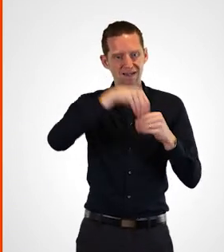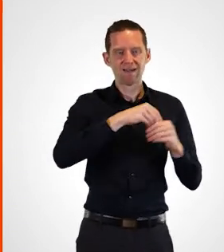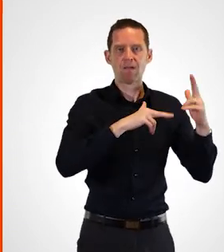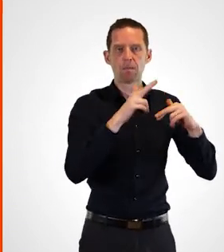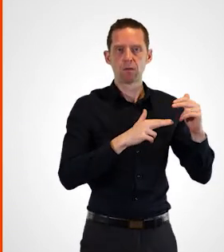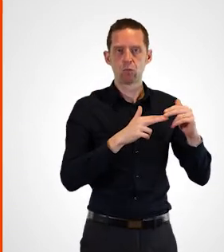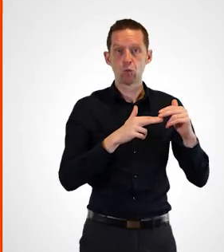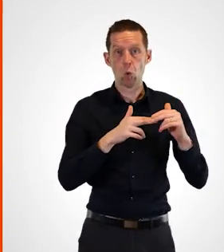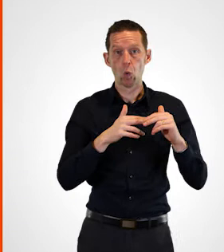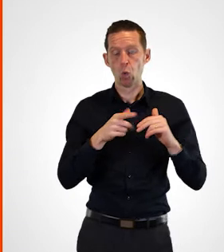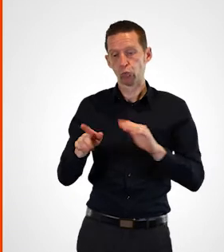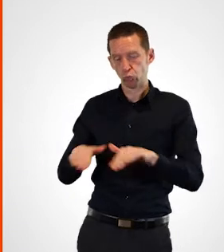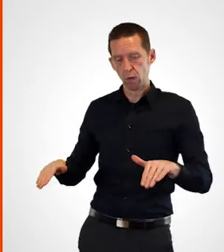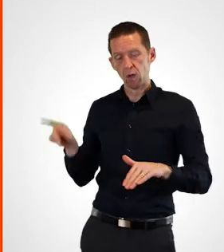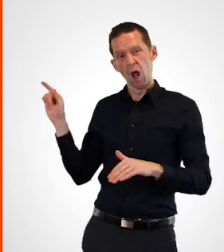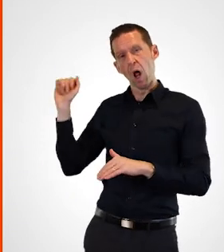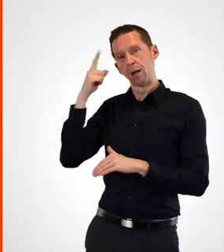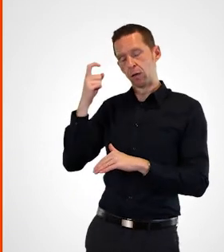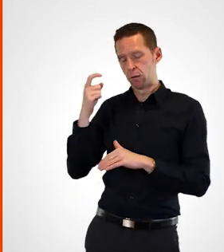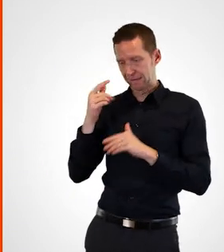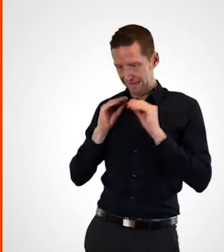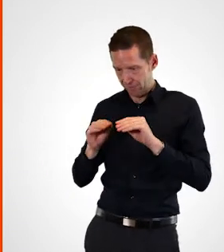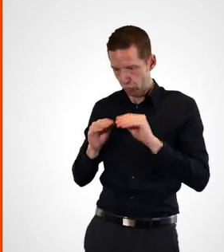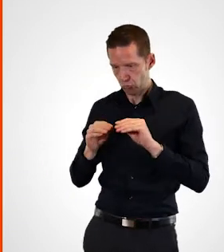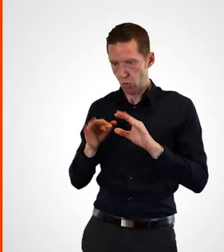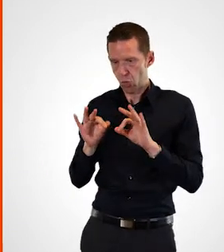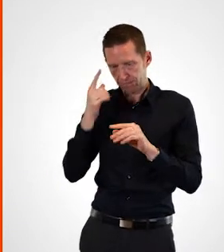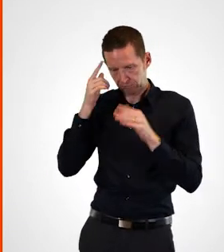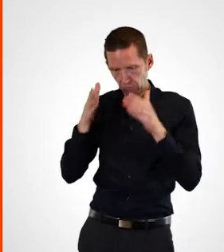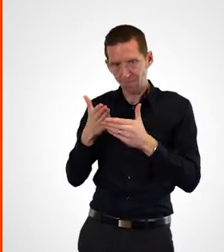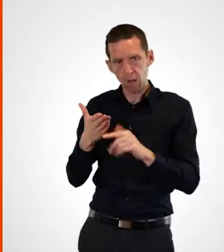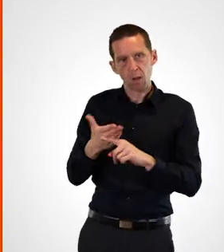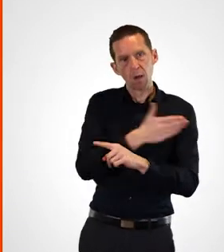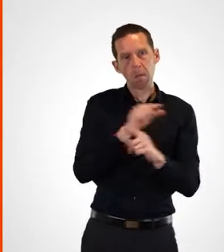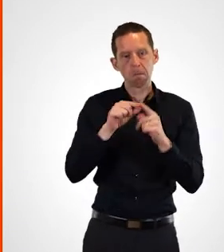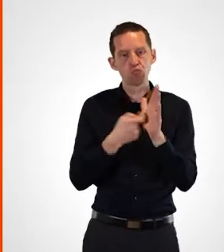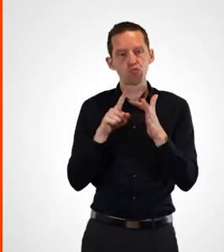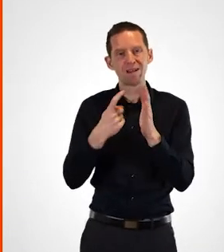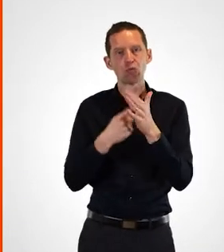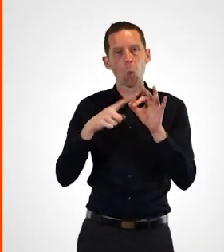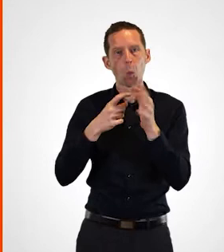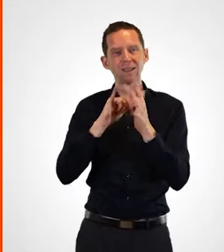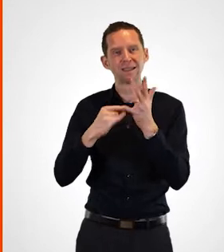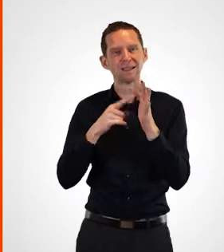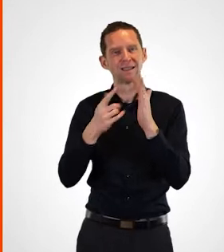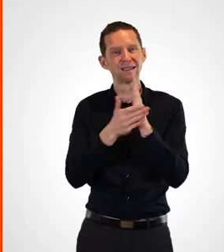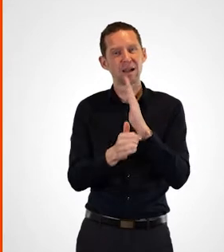read and write children need to be taught a set of prerequisite skills. So I know when I started teaching - I think maybe when you did too,